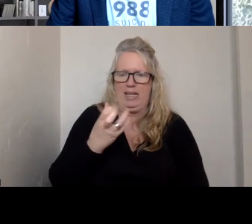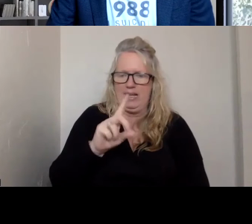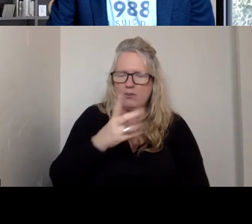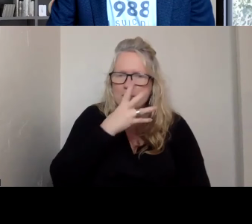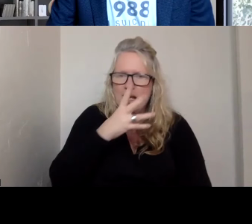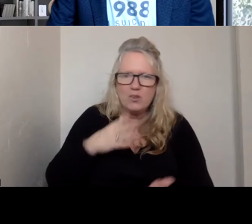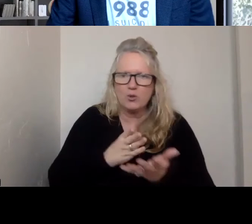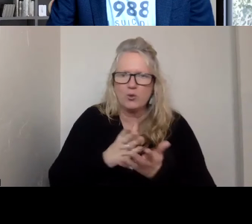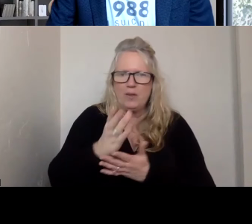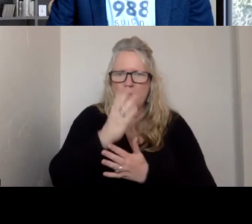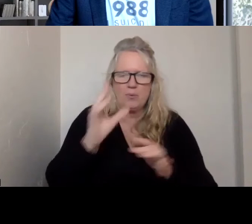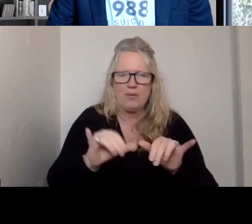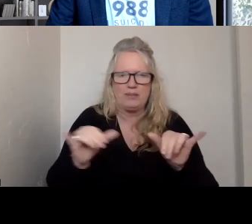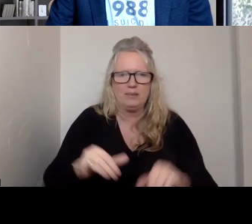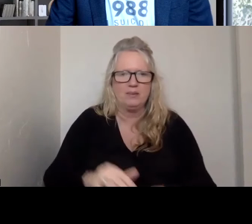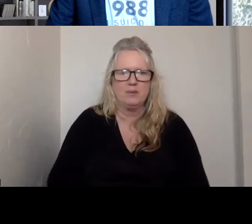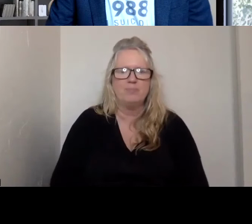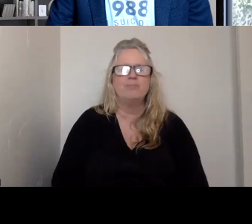THE SYSTEM? >>: YEAH, ONE OF